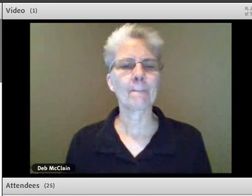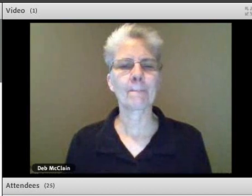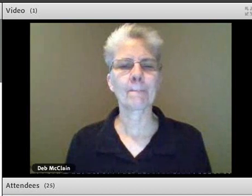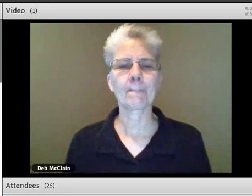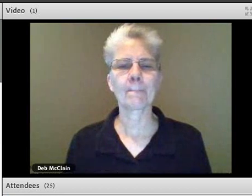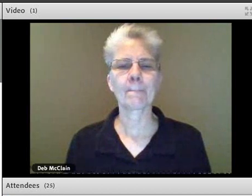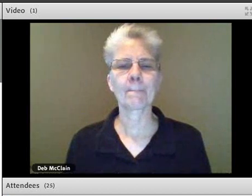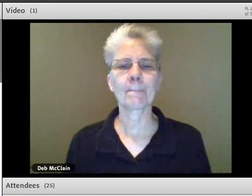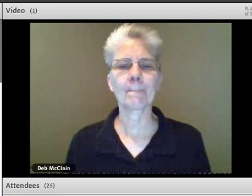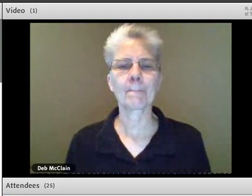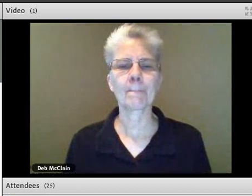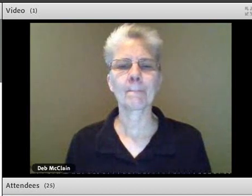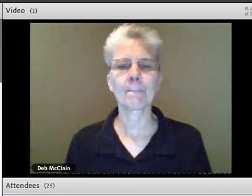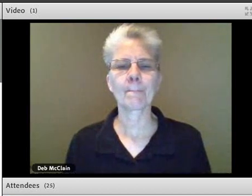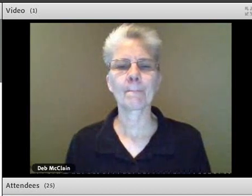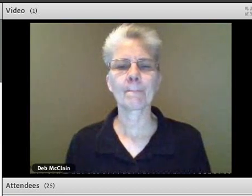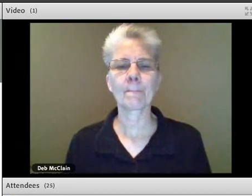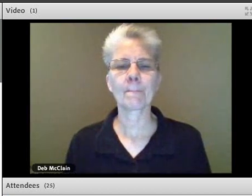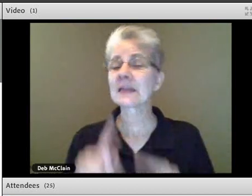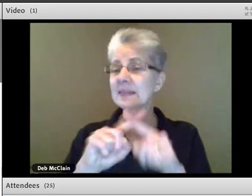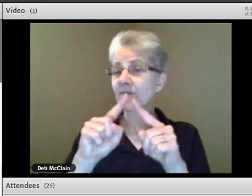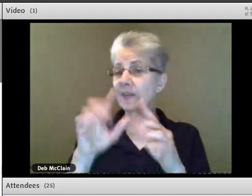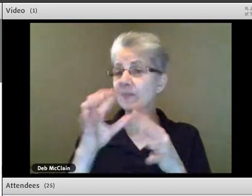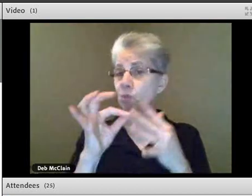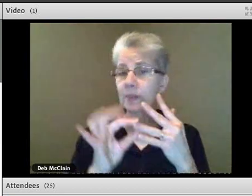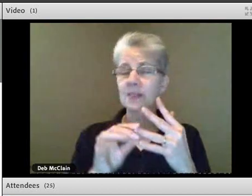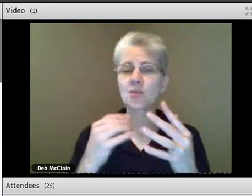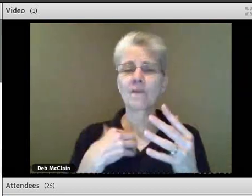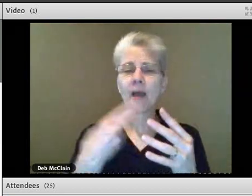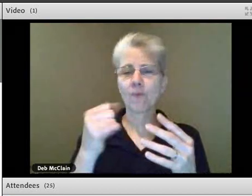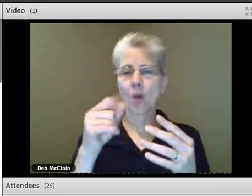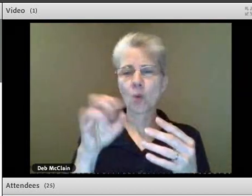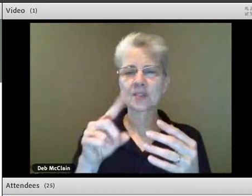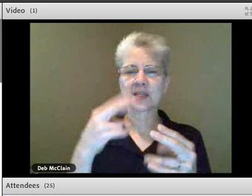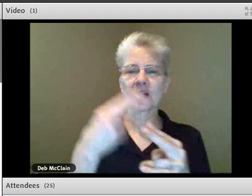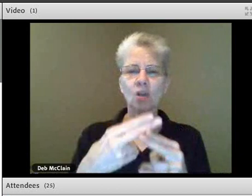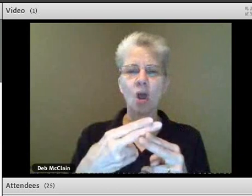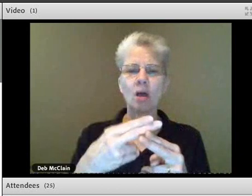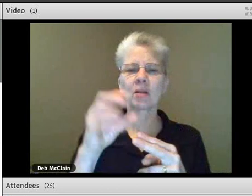So there's lots of different options available. You have hosted, which is called software-as-a-service,